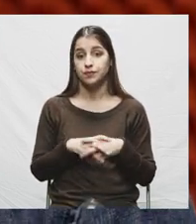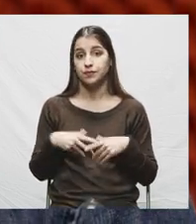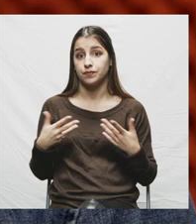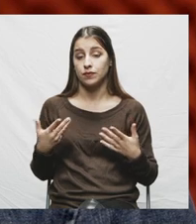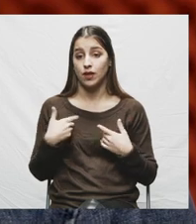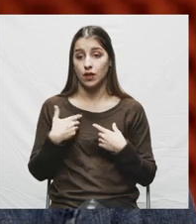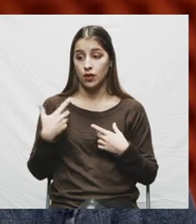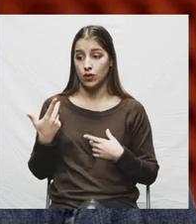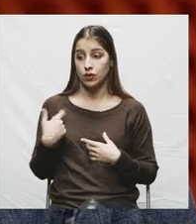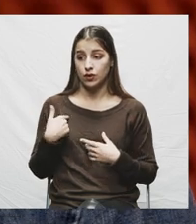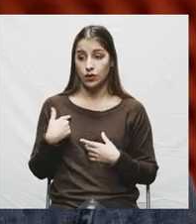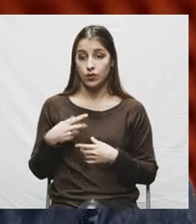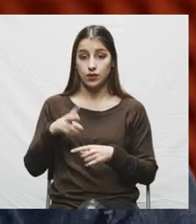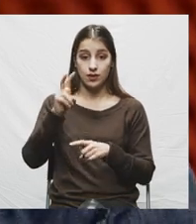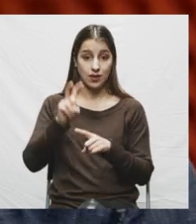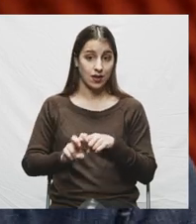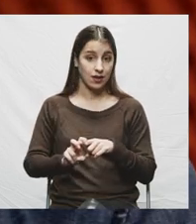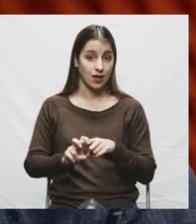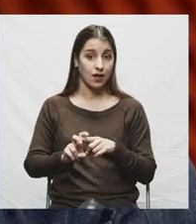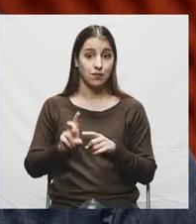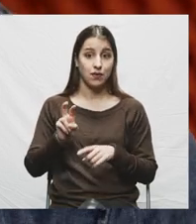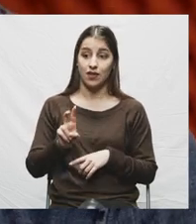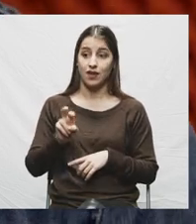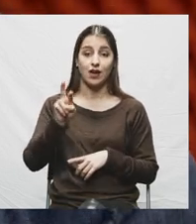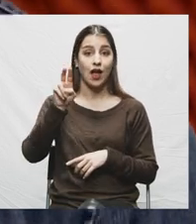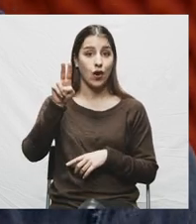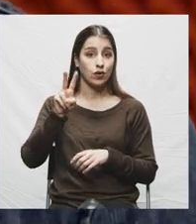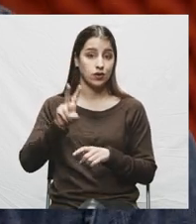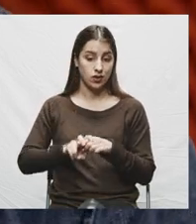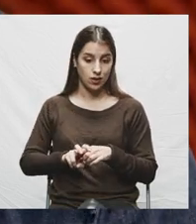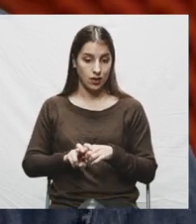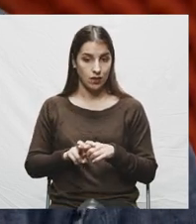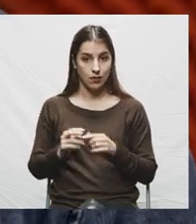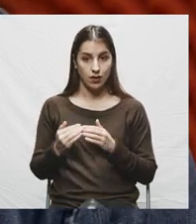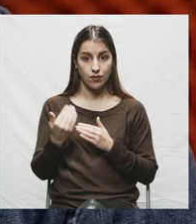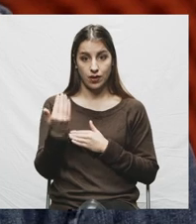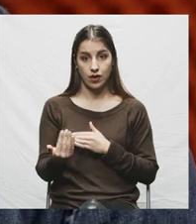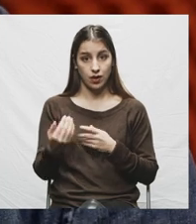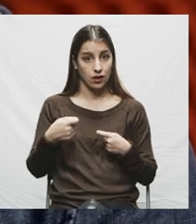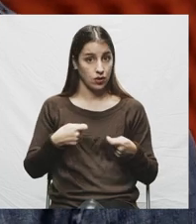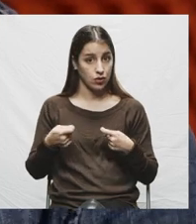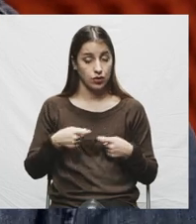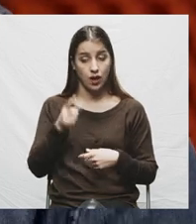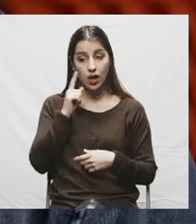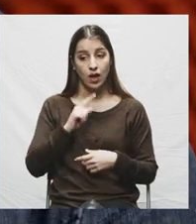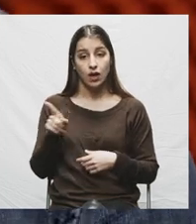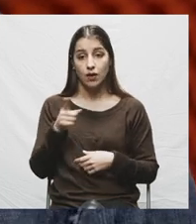Thus, I was shaken. I sat on the steps right in front of the store, I recall it clearly, she asked me